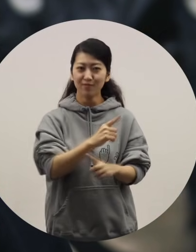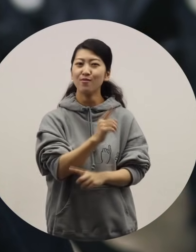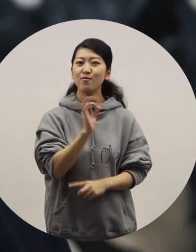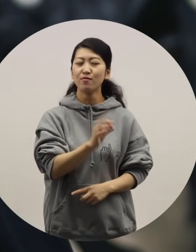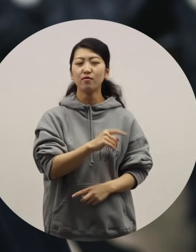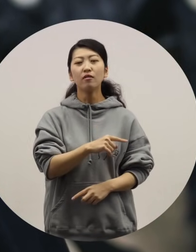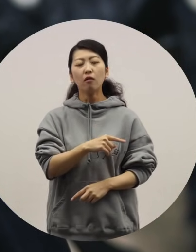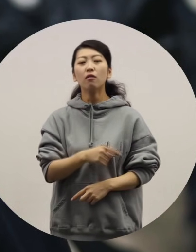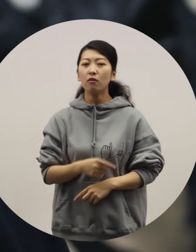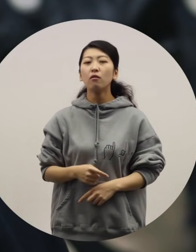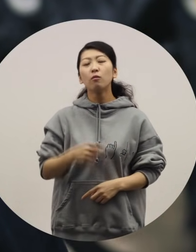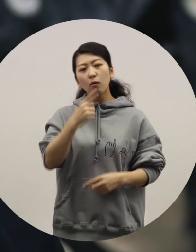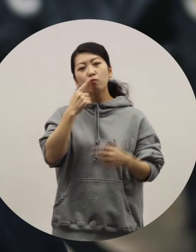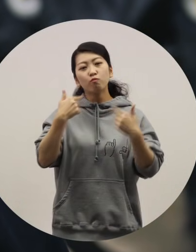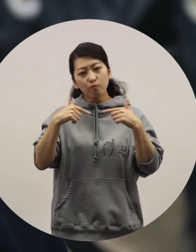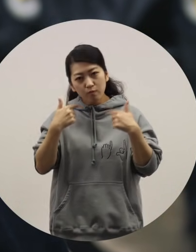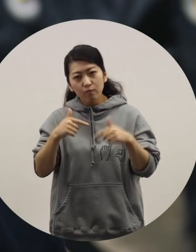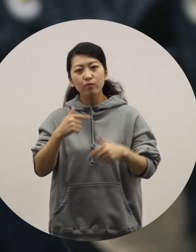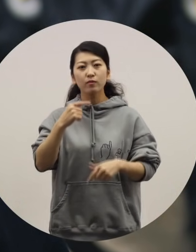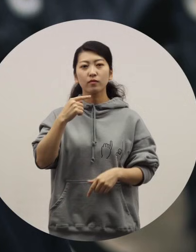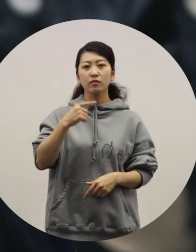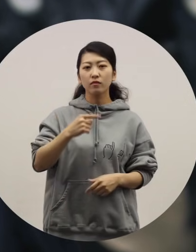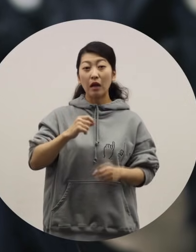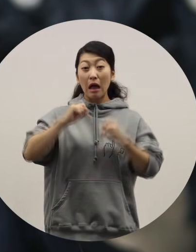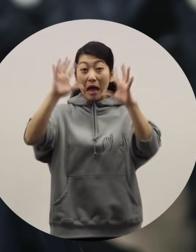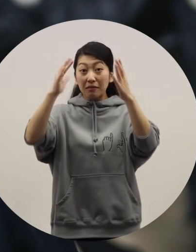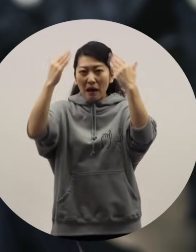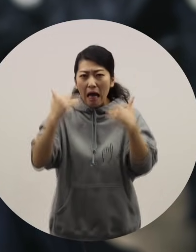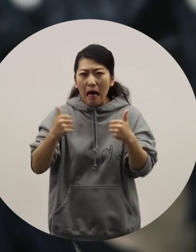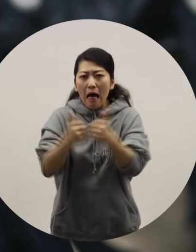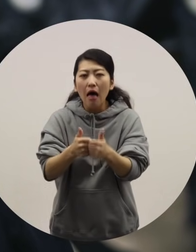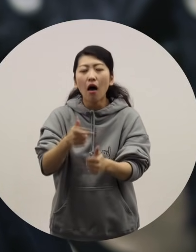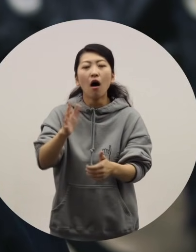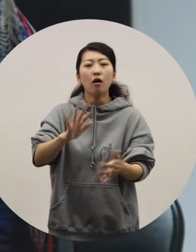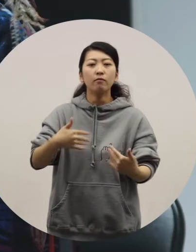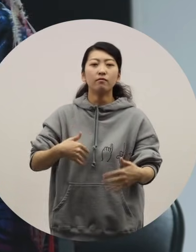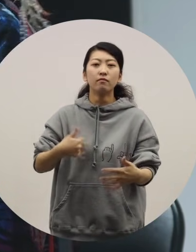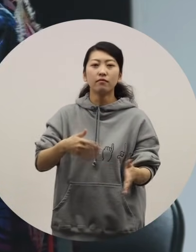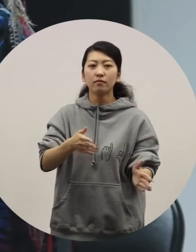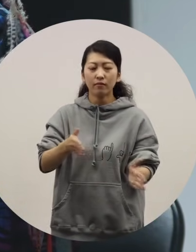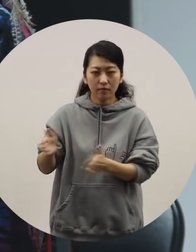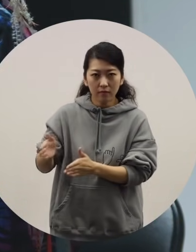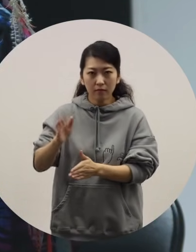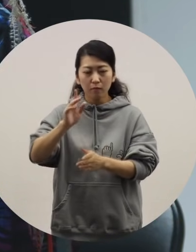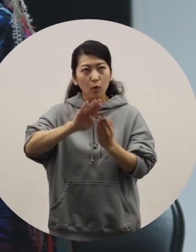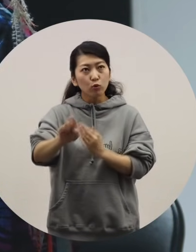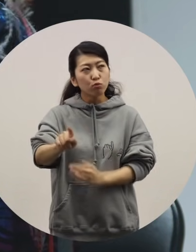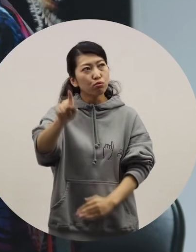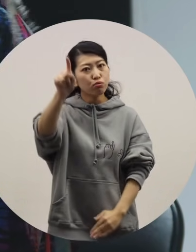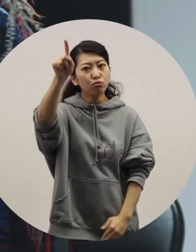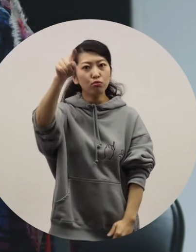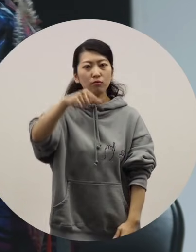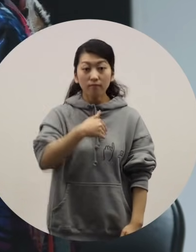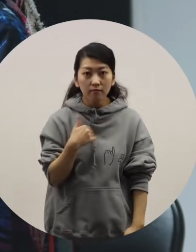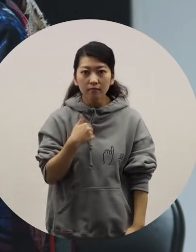And as result, we can find the way to get to no-win-no-lose situation. [Ochiai] I think so.